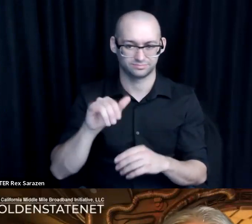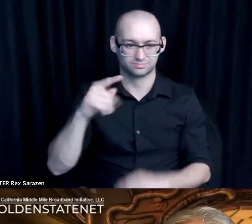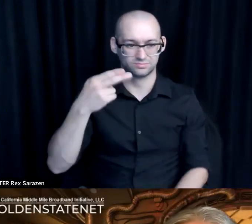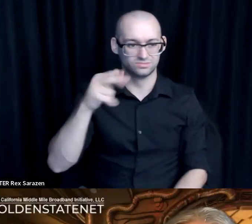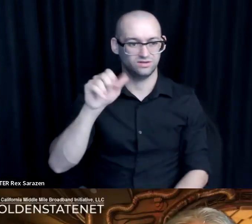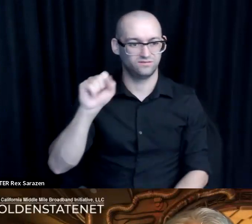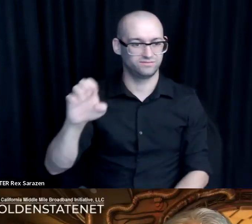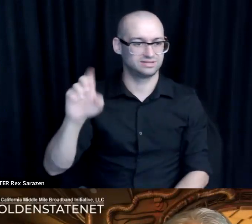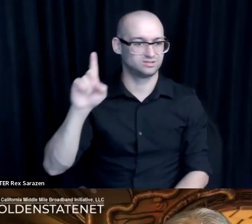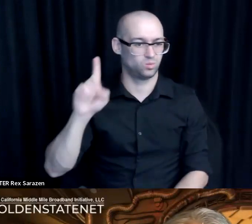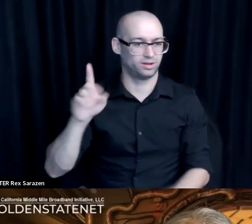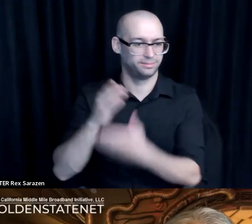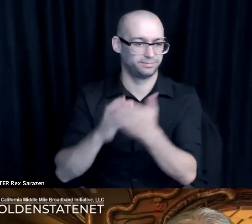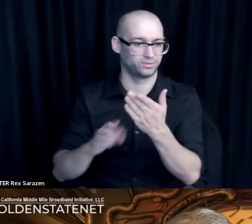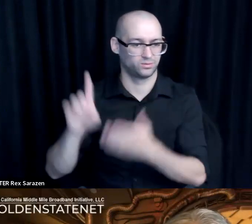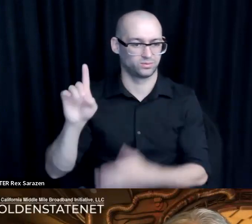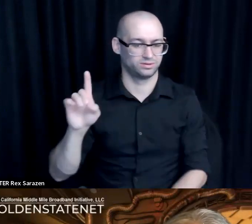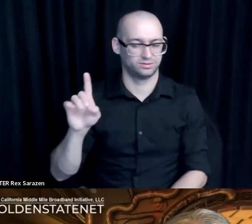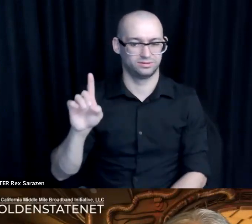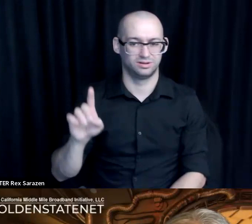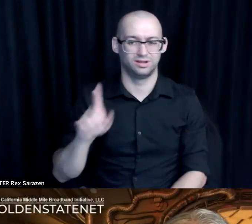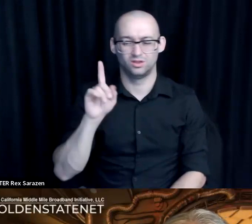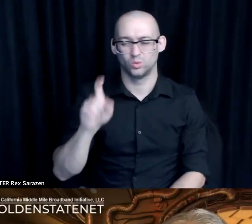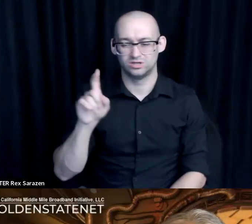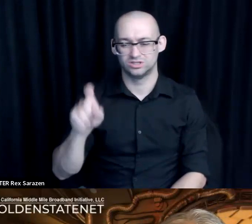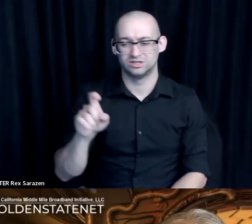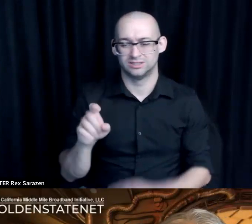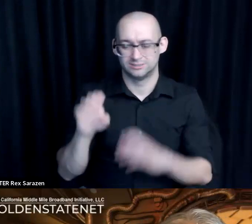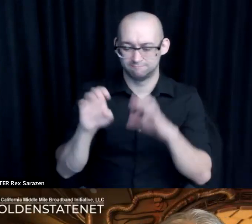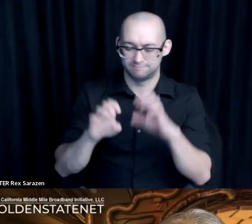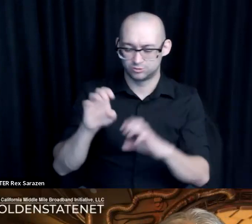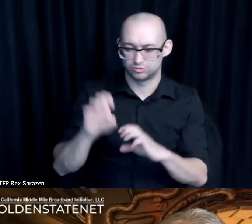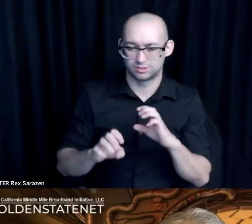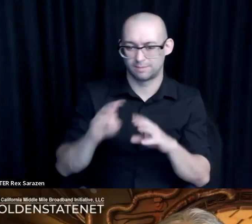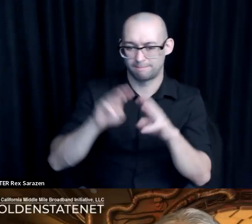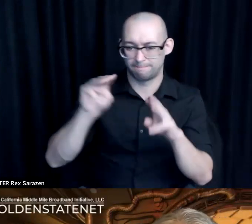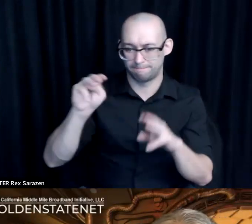So the the construction evaluation map can be found through the California Broadband For All.